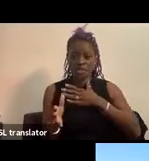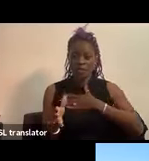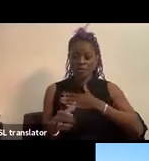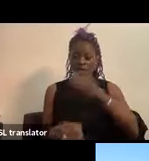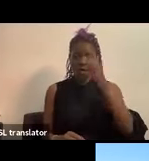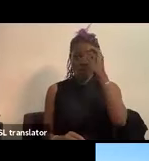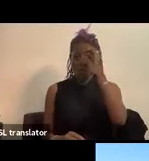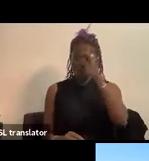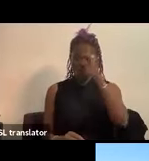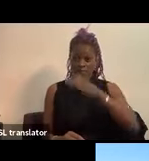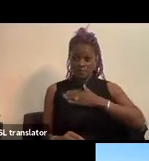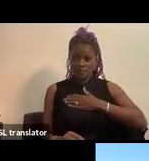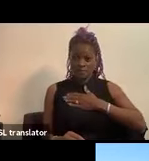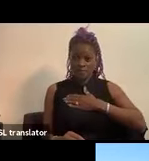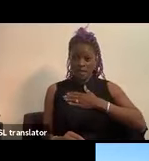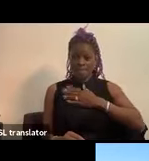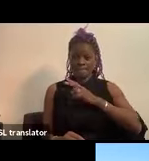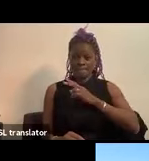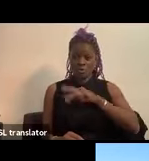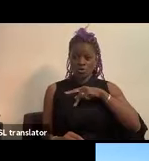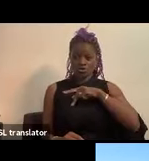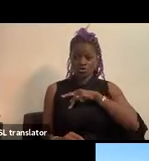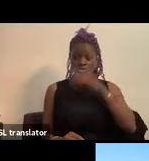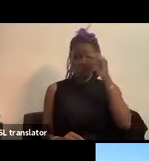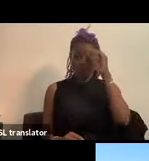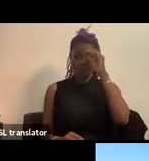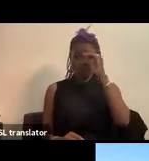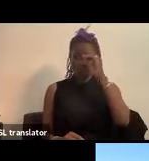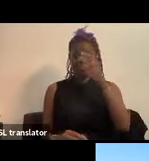community is that it's really tragic for someone to come into the hospital who is